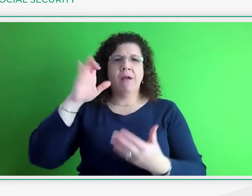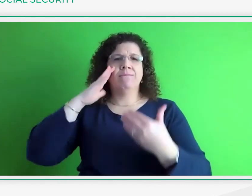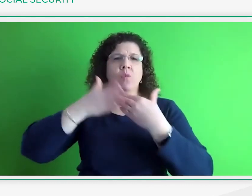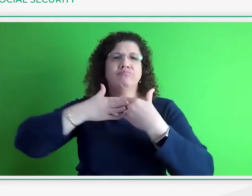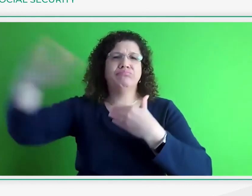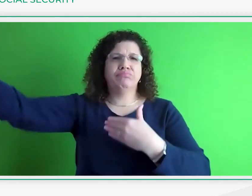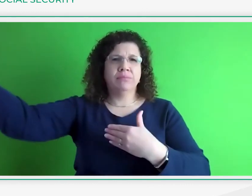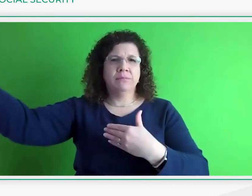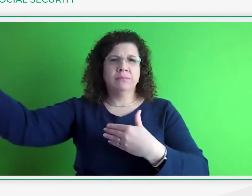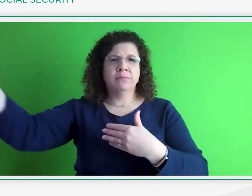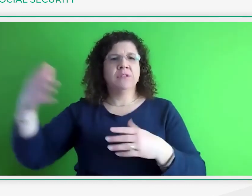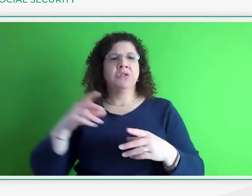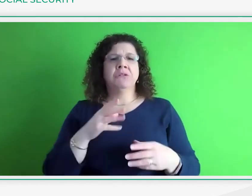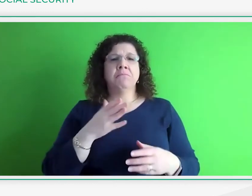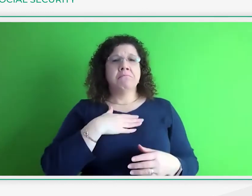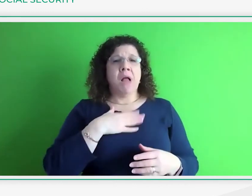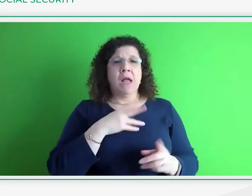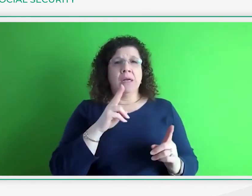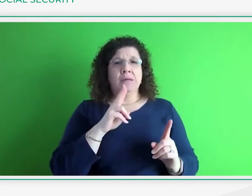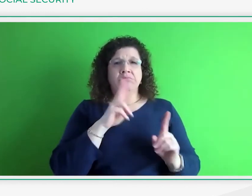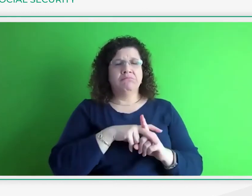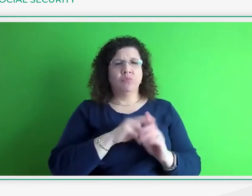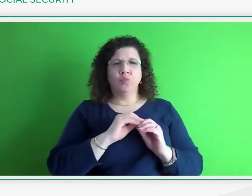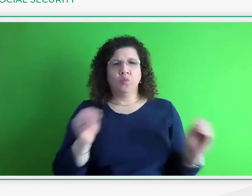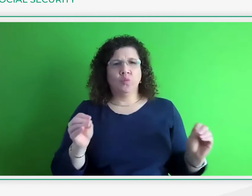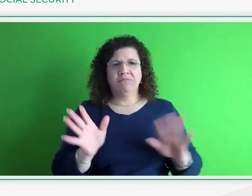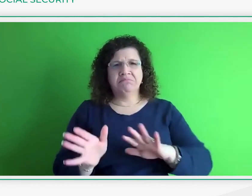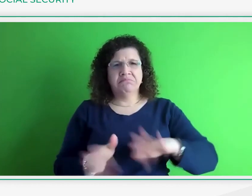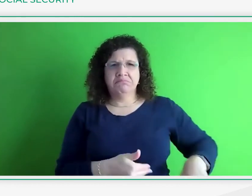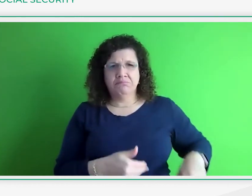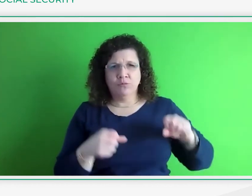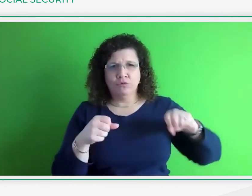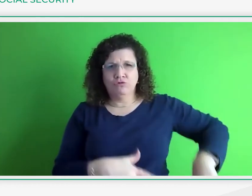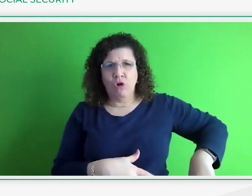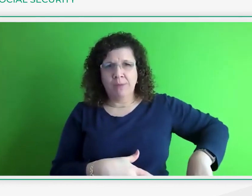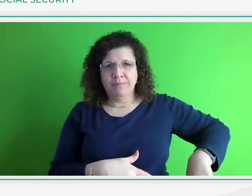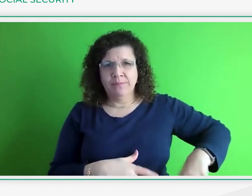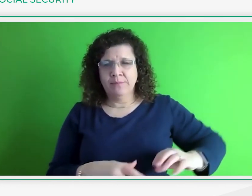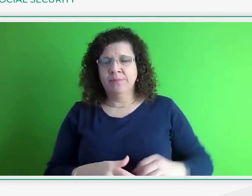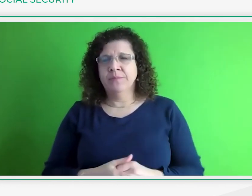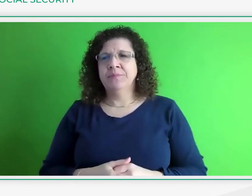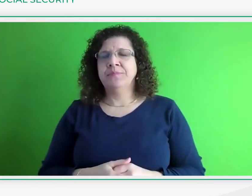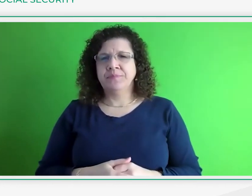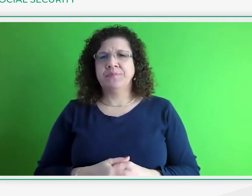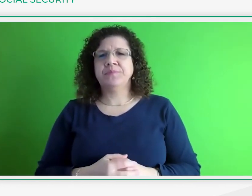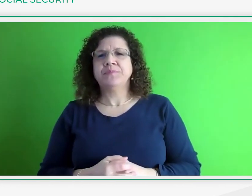me to claim off his record from here on out because it's the higher income. And I wouldn't claim on my own at all.